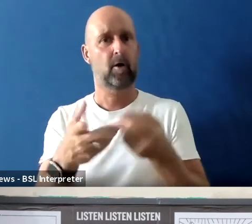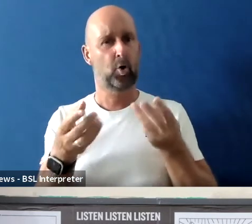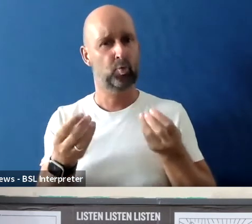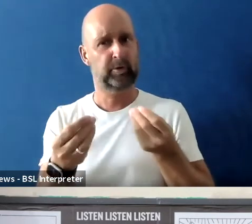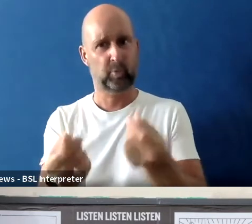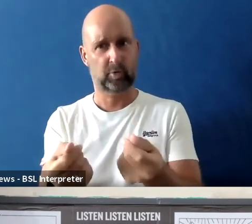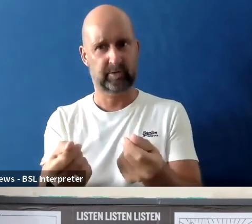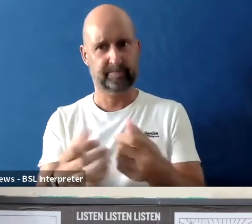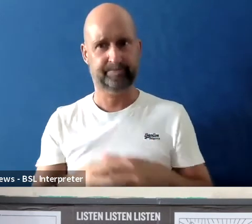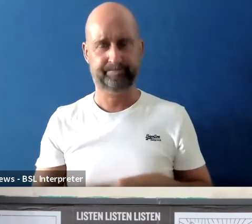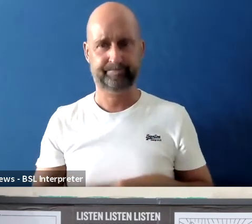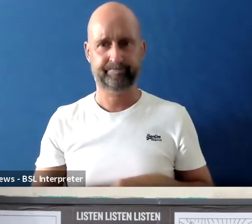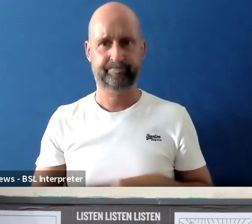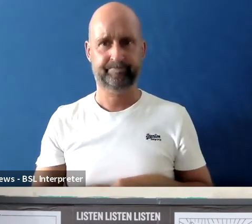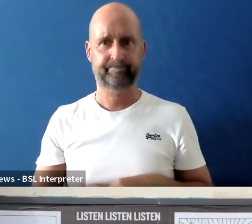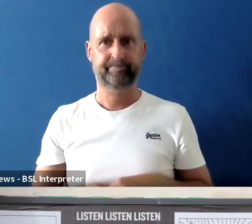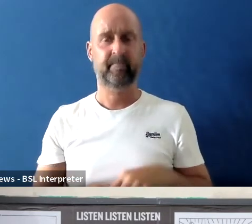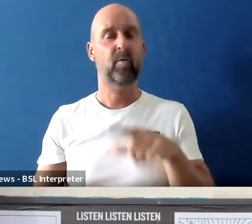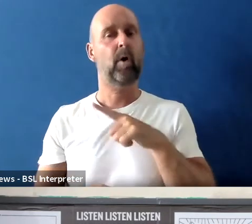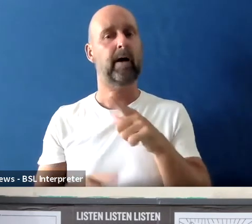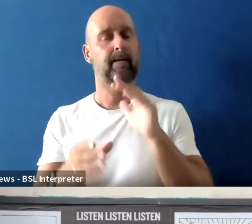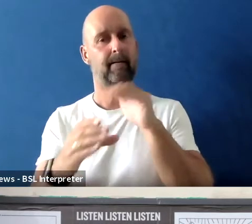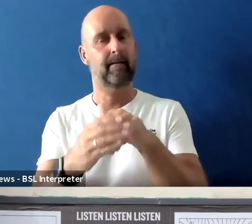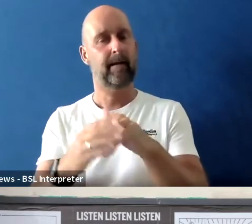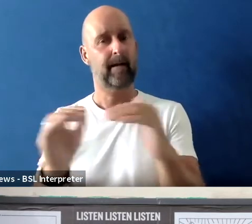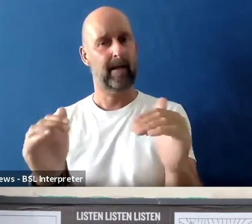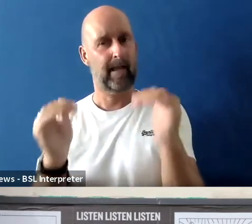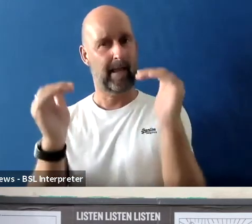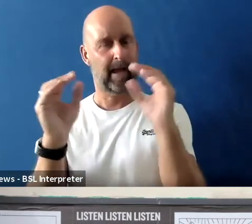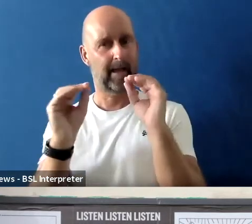Investment in creative arts education is key.